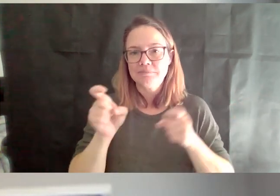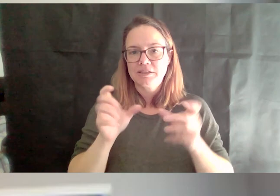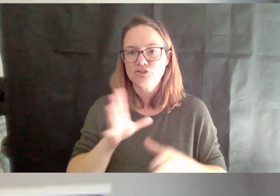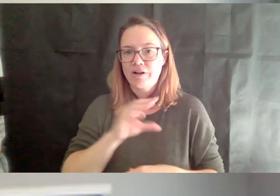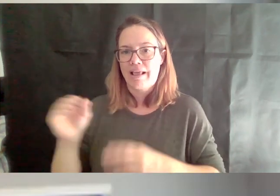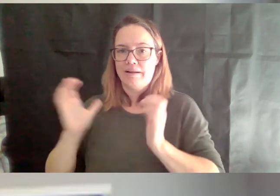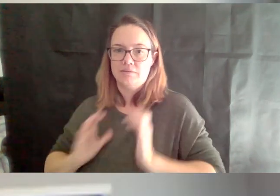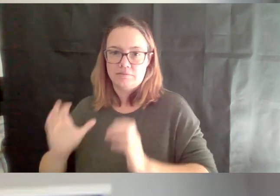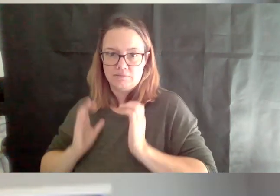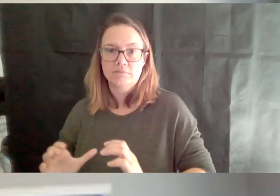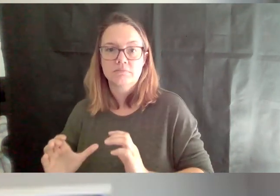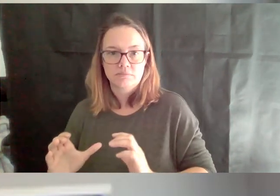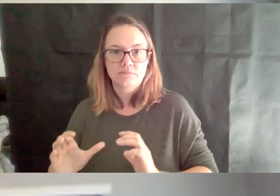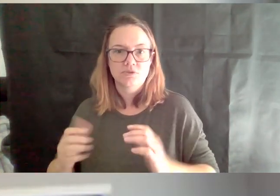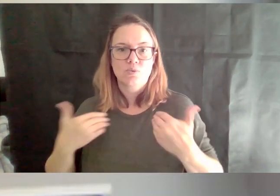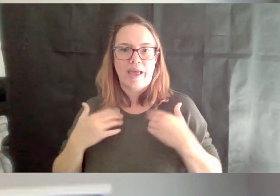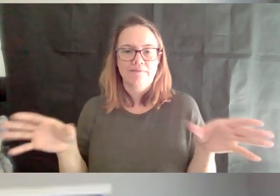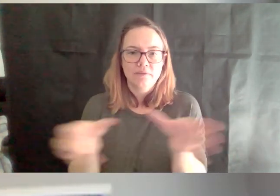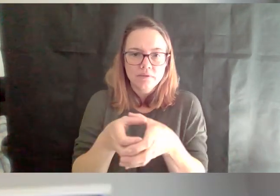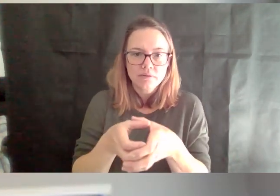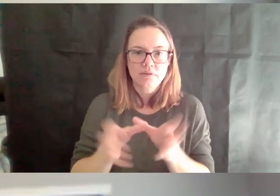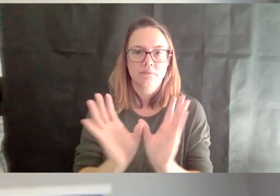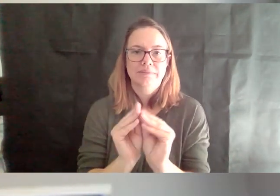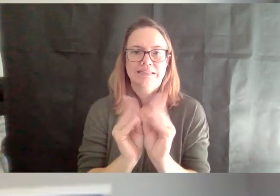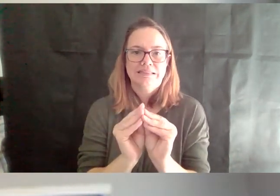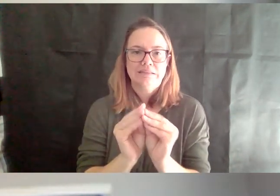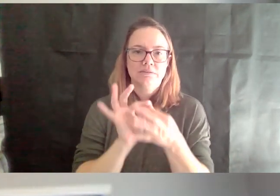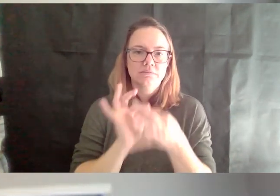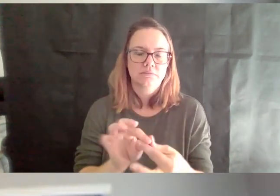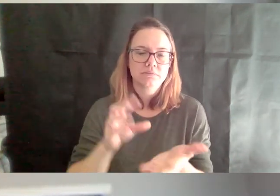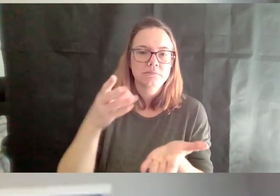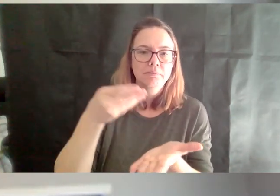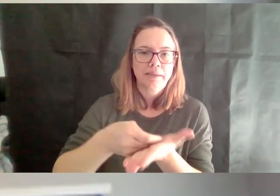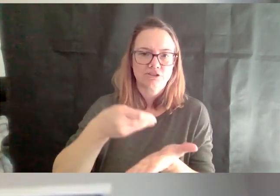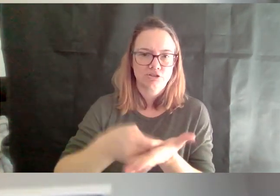So during a budget meeting, the advisor, case manager,